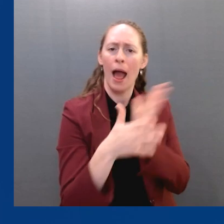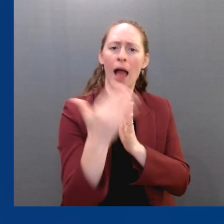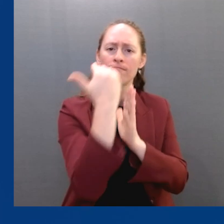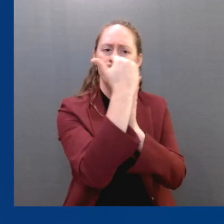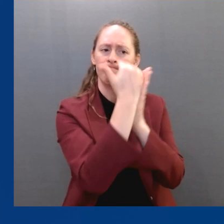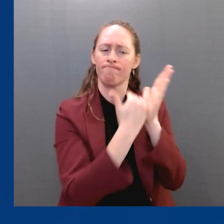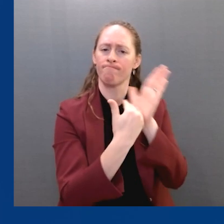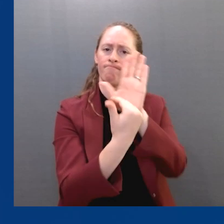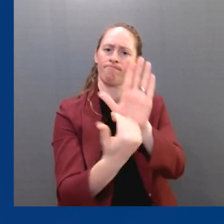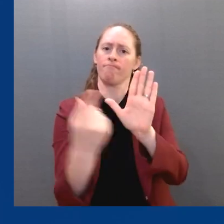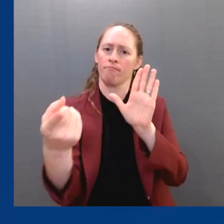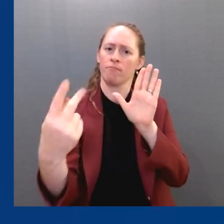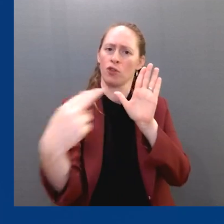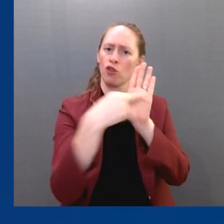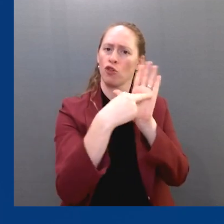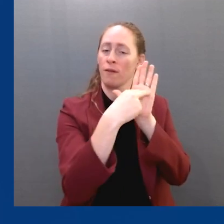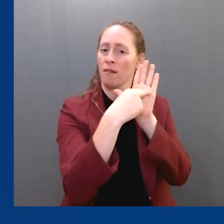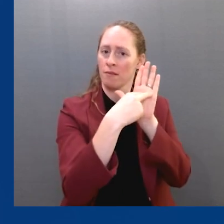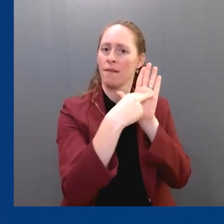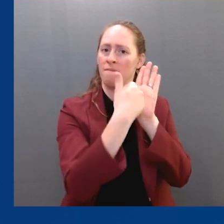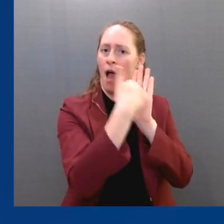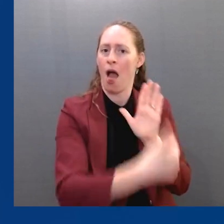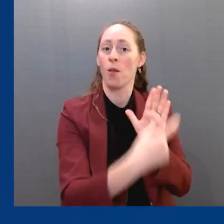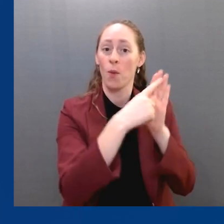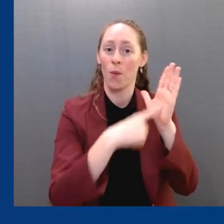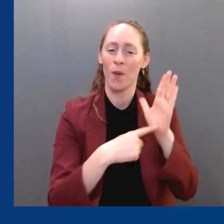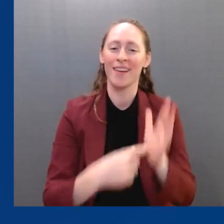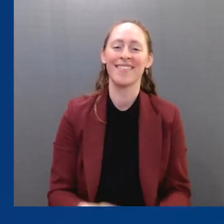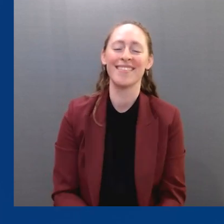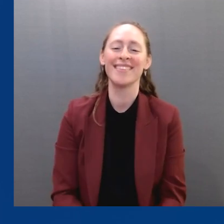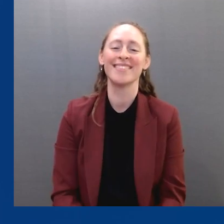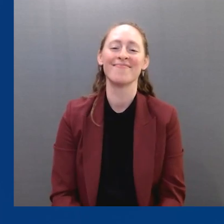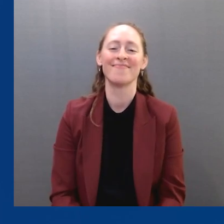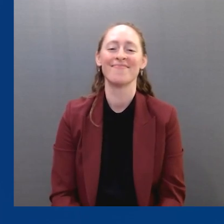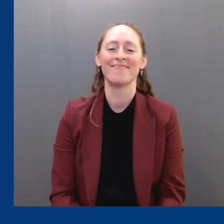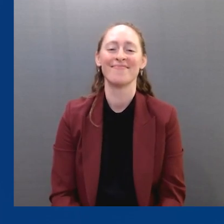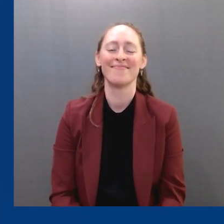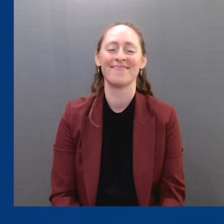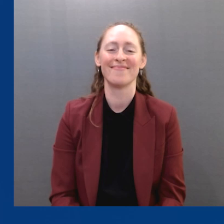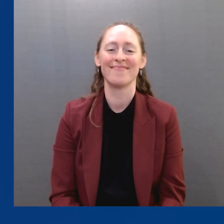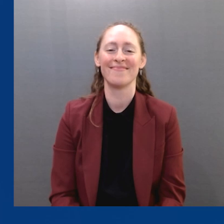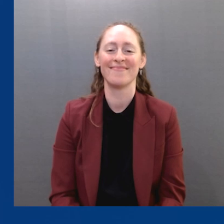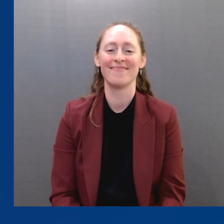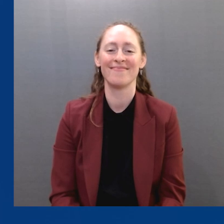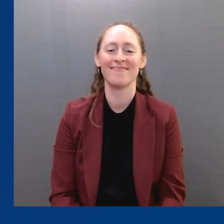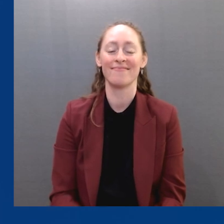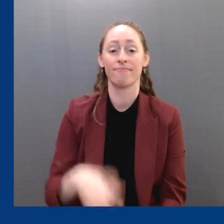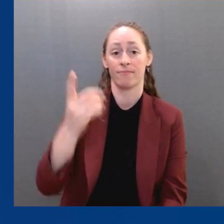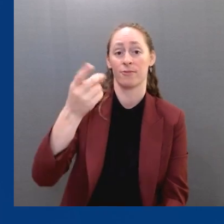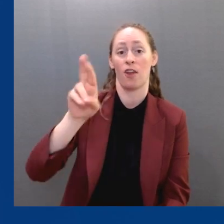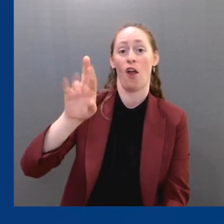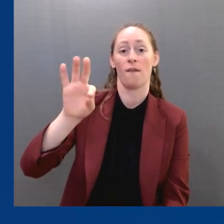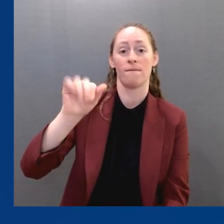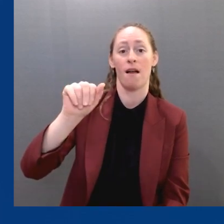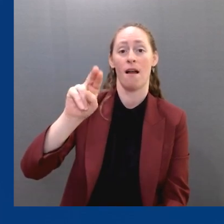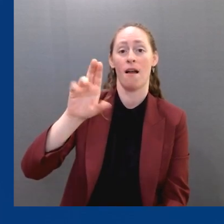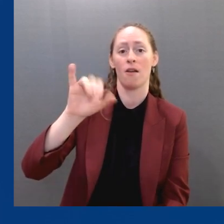Dr. Fauci will discuss in much greater detail. But I want to emphasize, we can prevent serious illness.